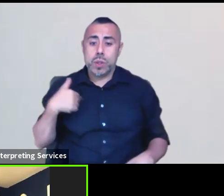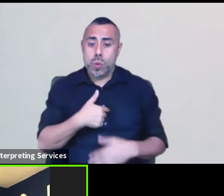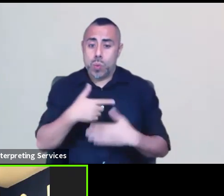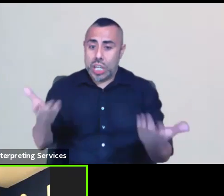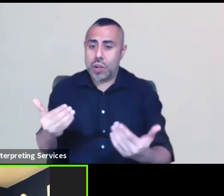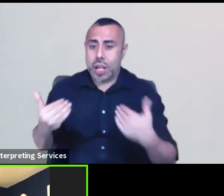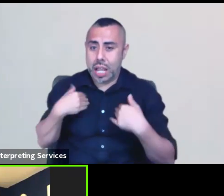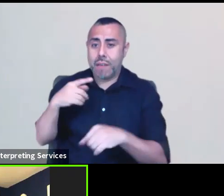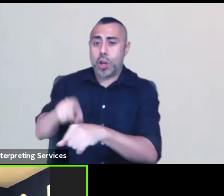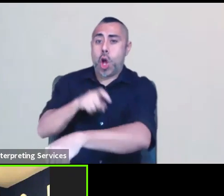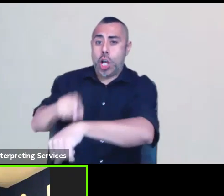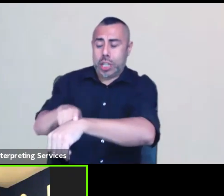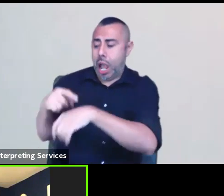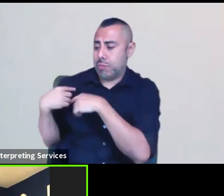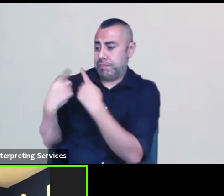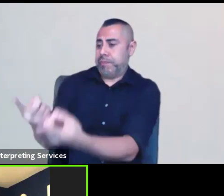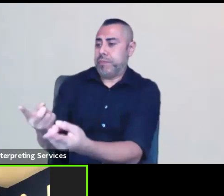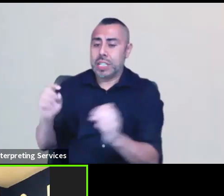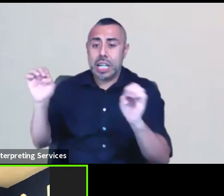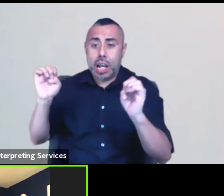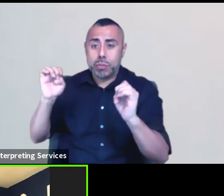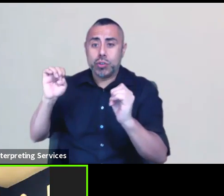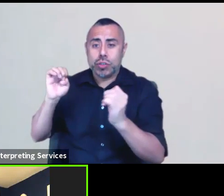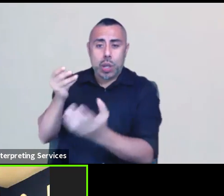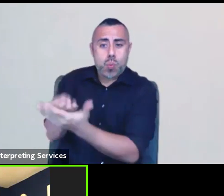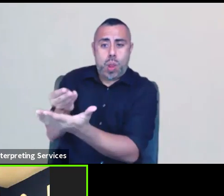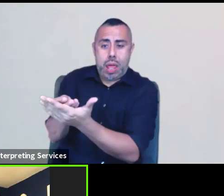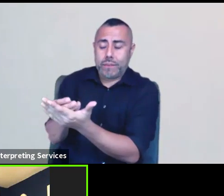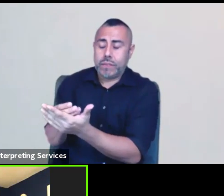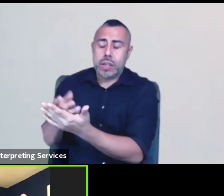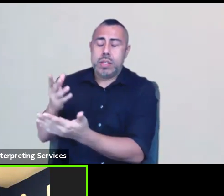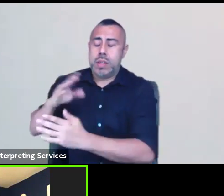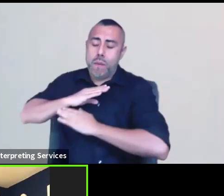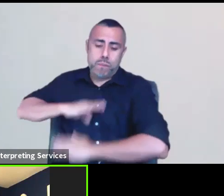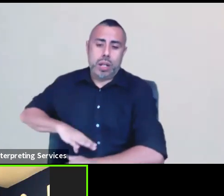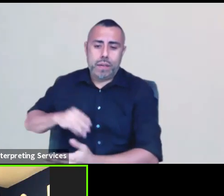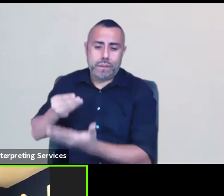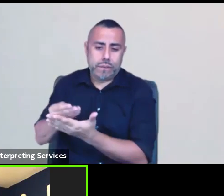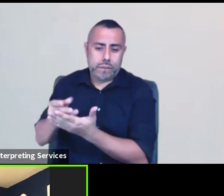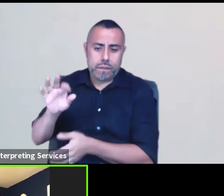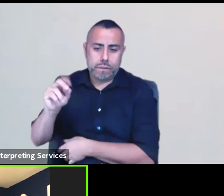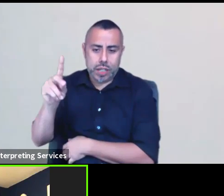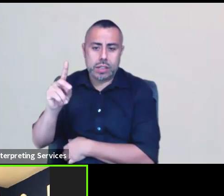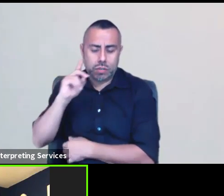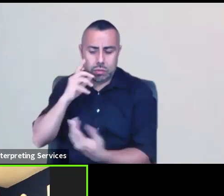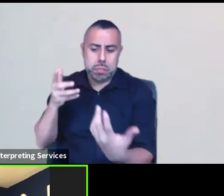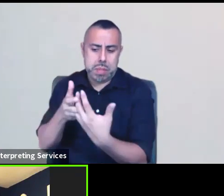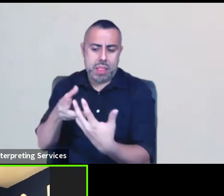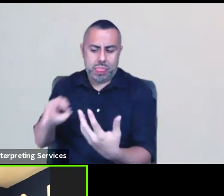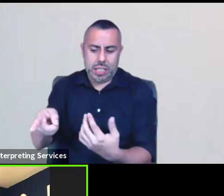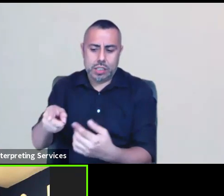that we're expanding to meet this moment in this crisis. The fund offers up to $500 in short-term relief